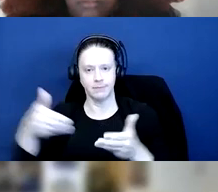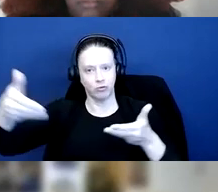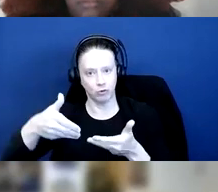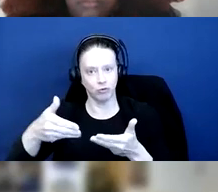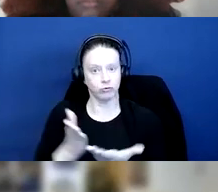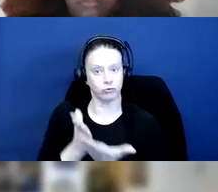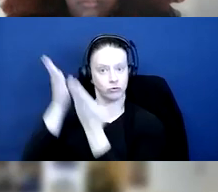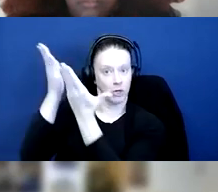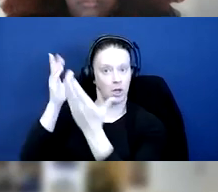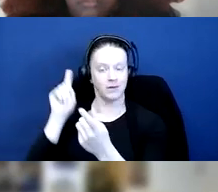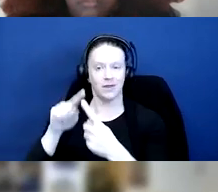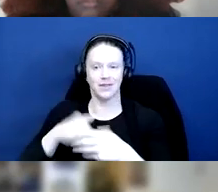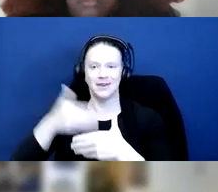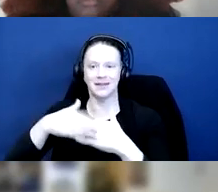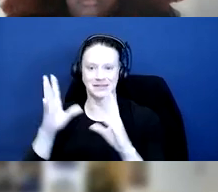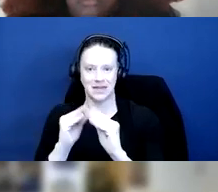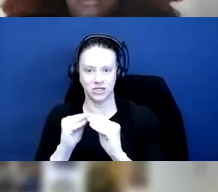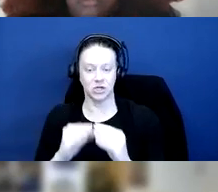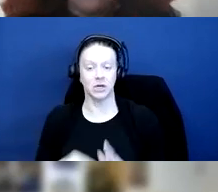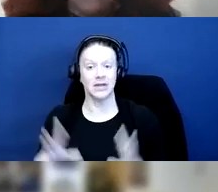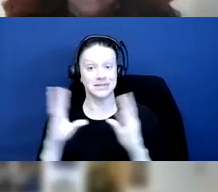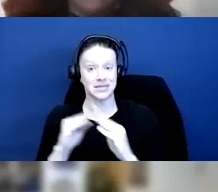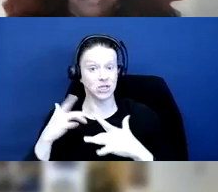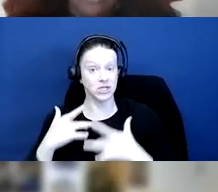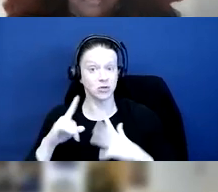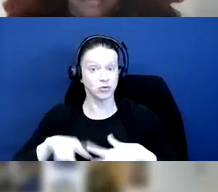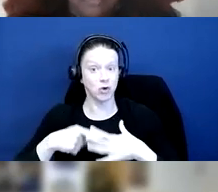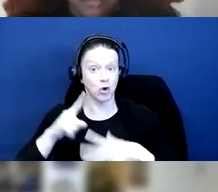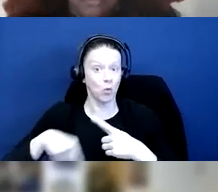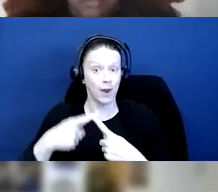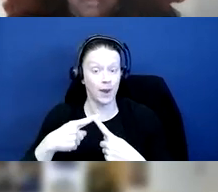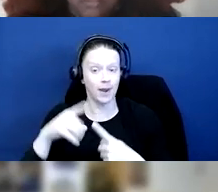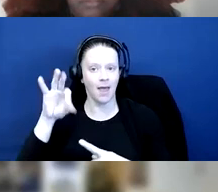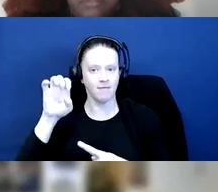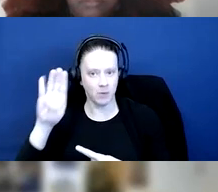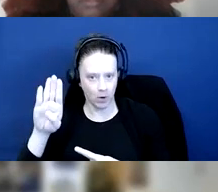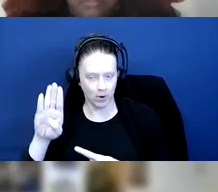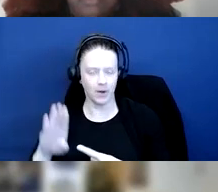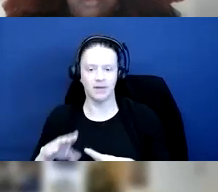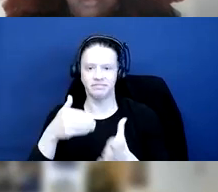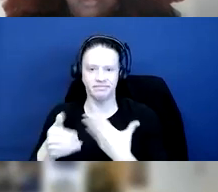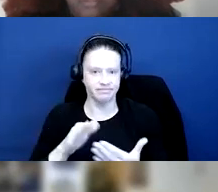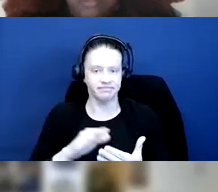and session typically starts in February, regardless of a long session or short session,